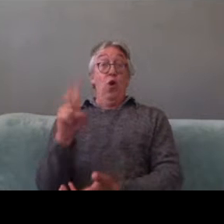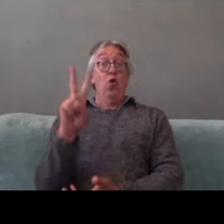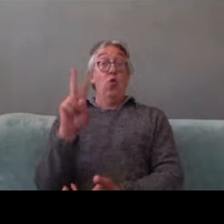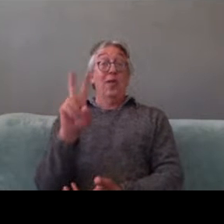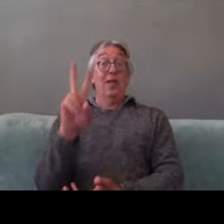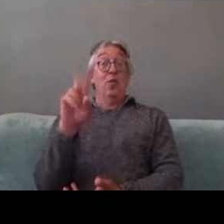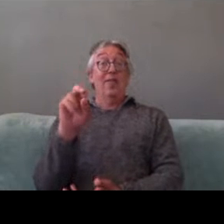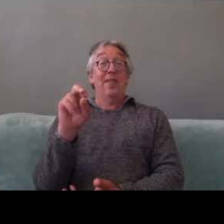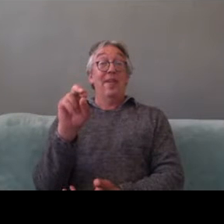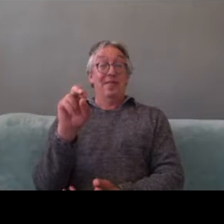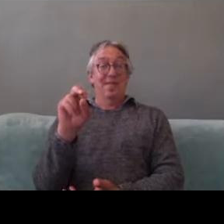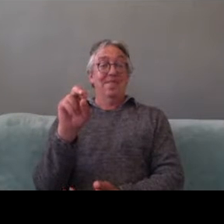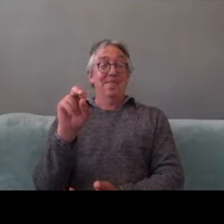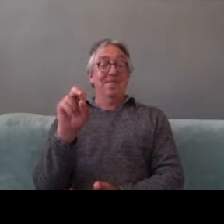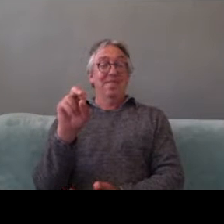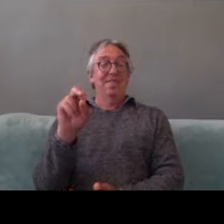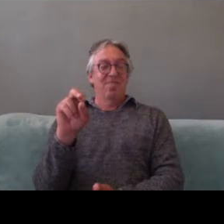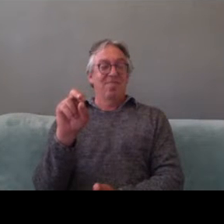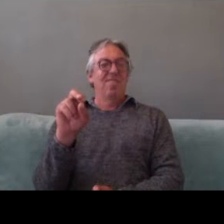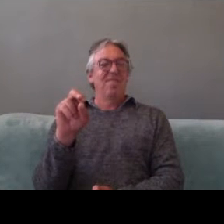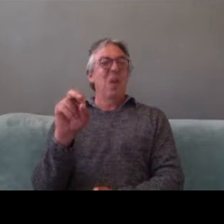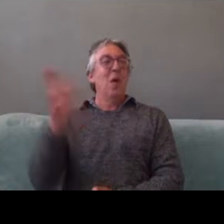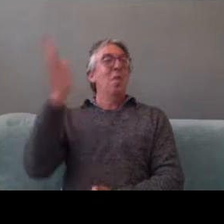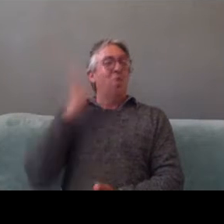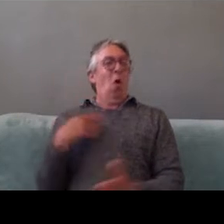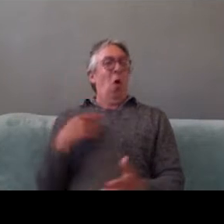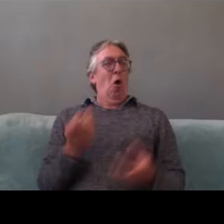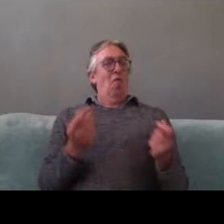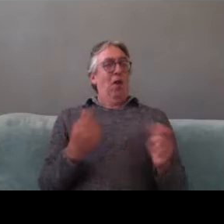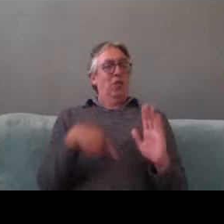We have some financial regulations, requirements.